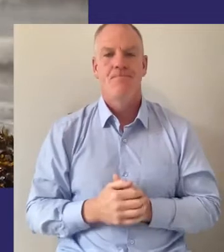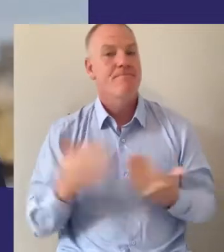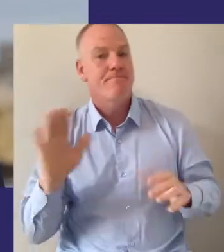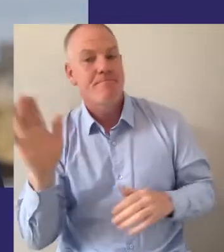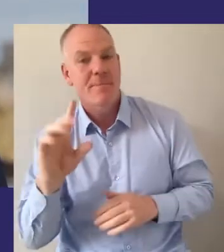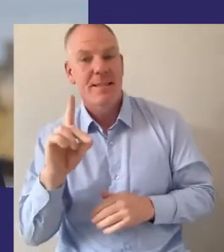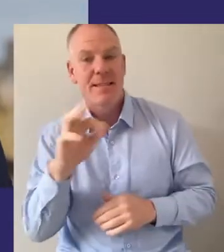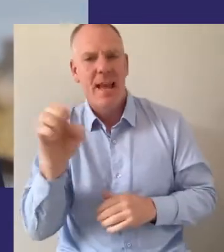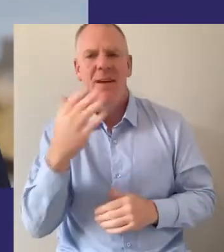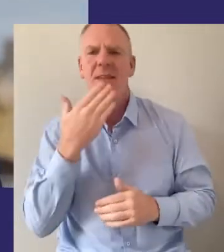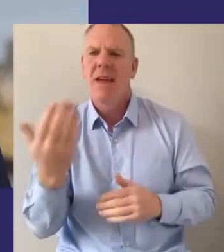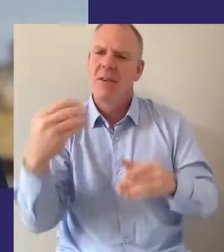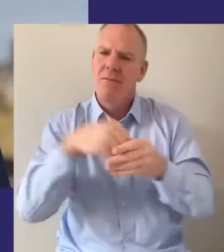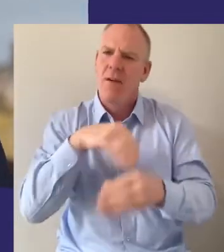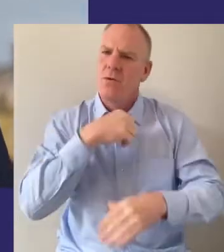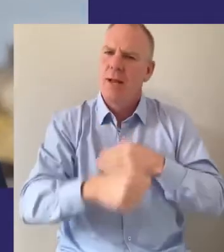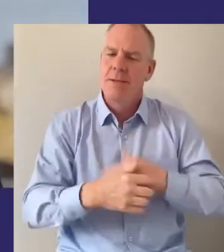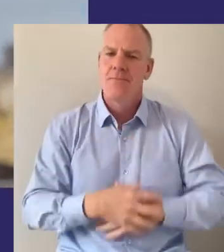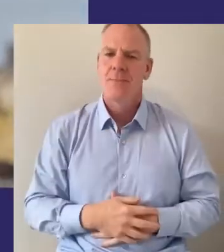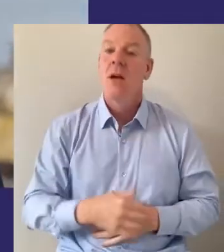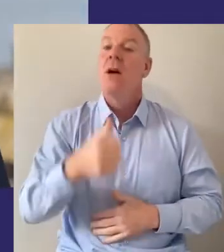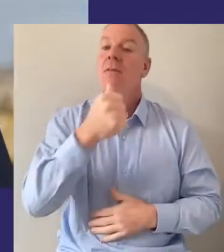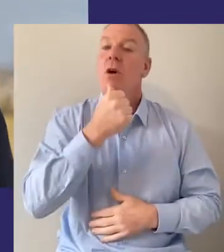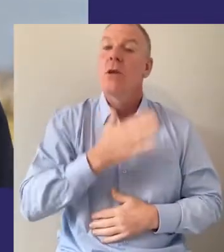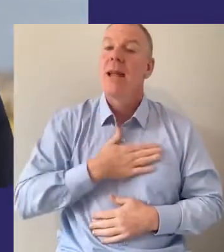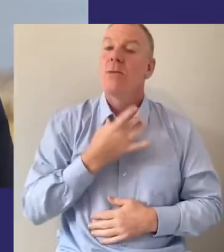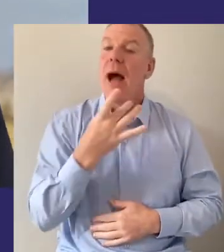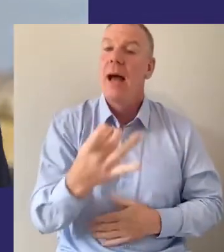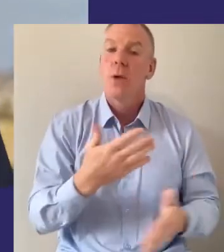you for joining me on the shore today. First thing I'd like to ask you is a little bit